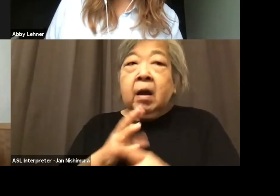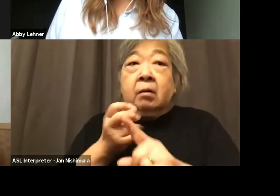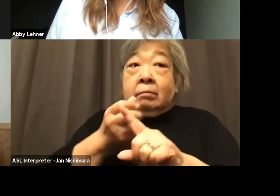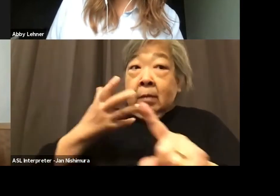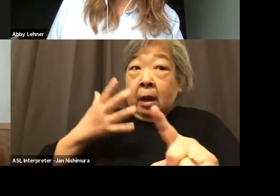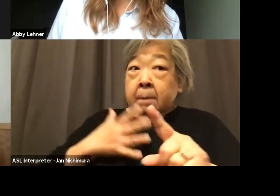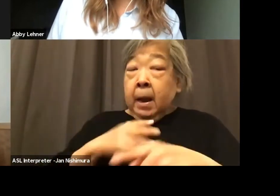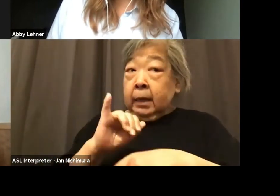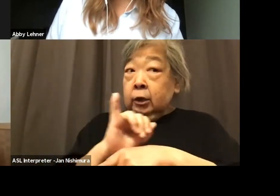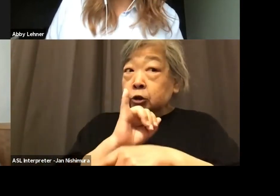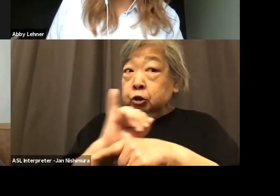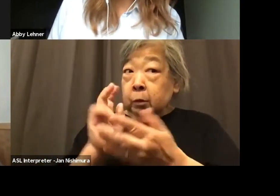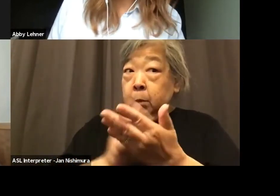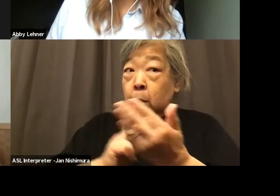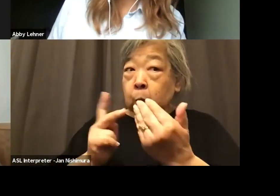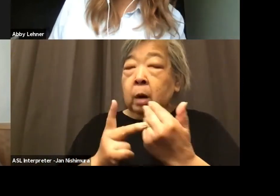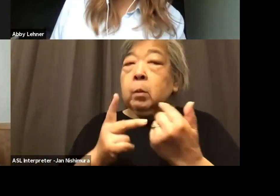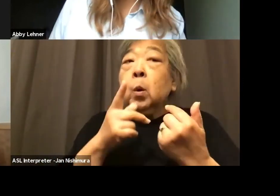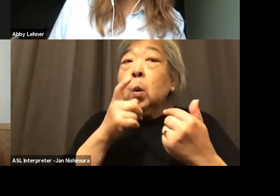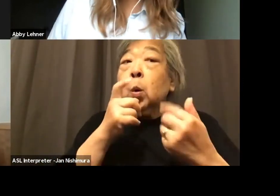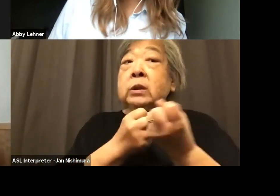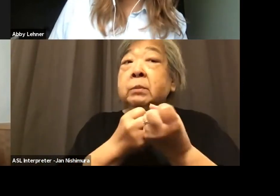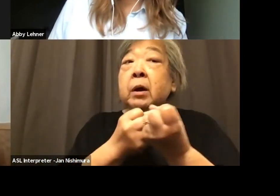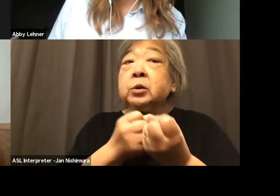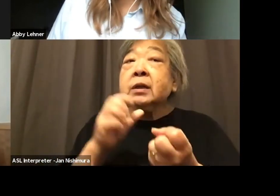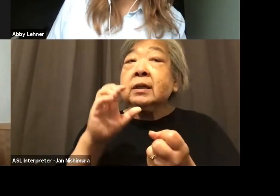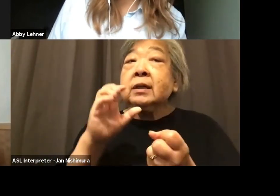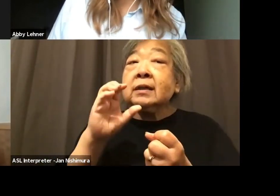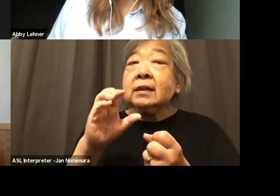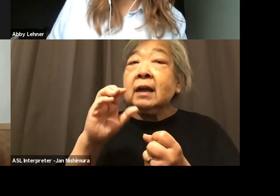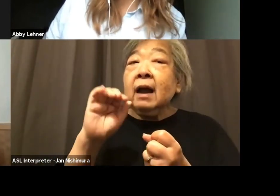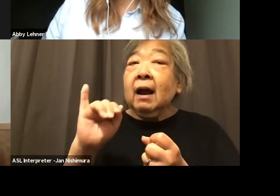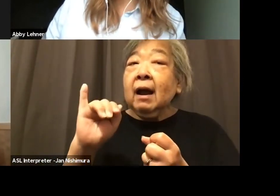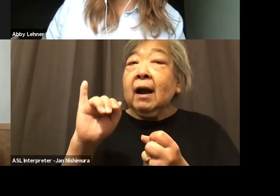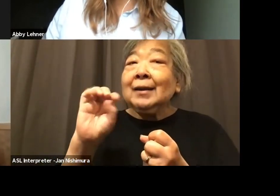it was sponsored through CIEE, which is the Council